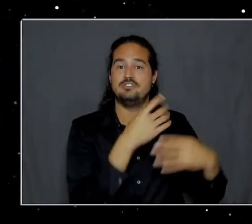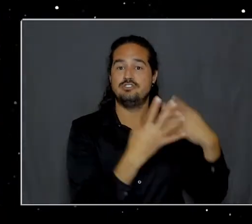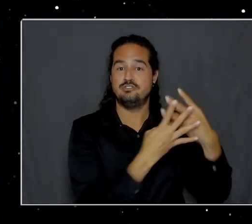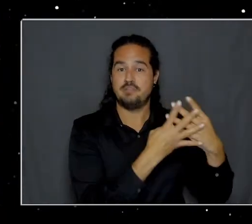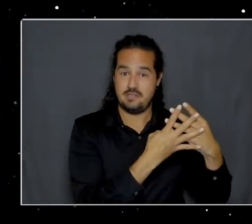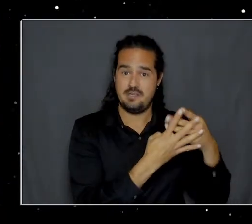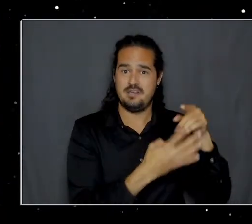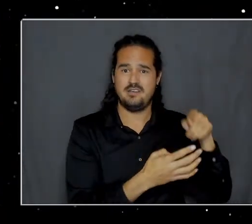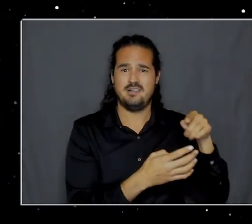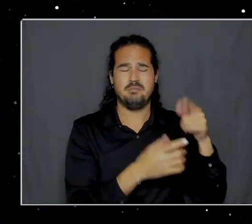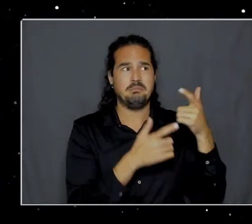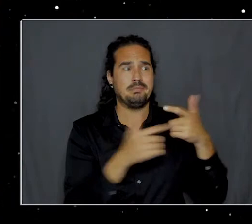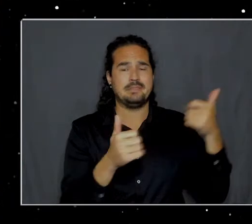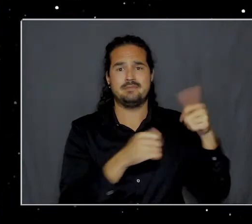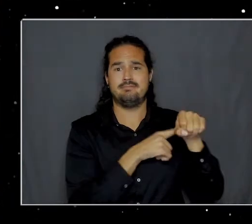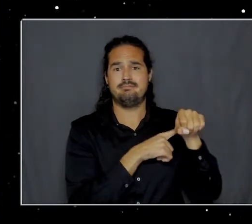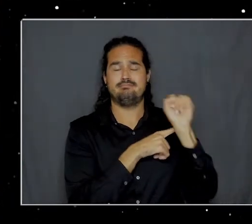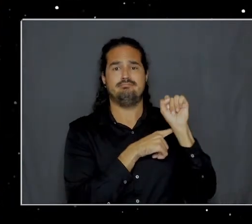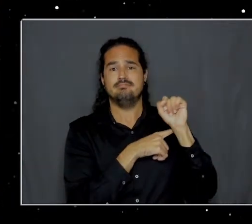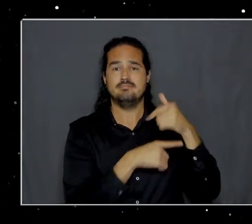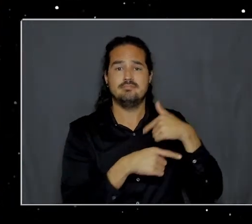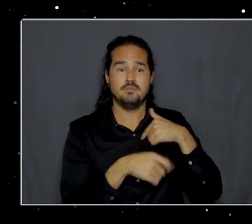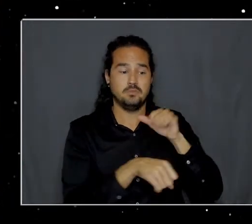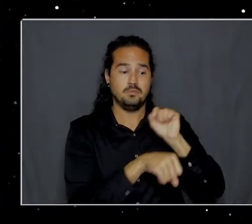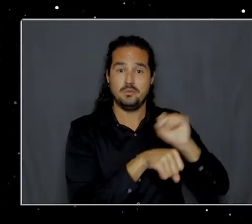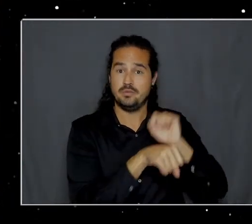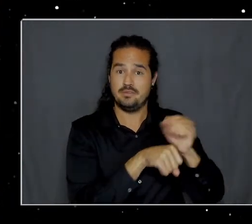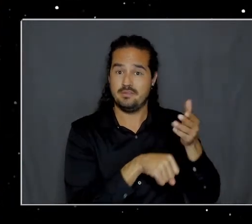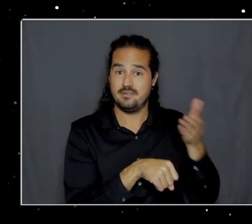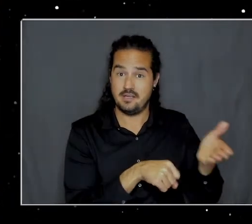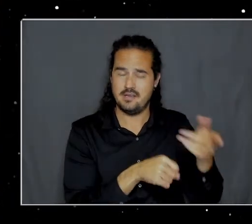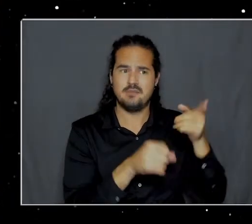HEARD IN MY TIME THERE WAS ABOUT